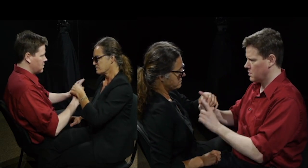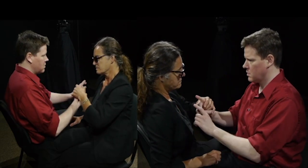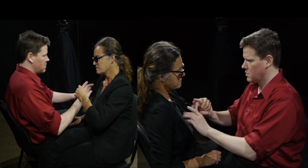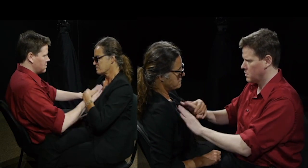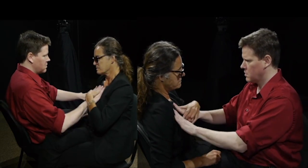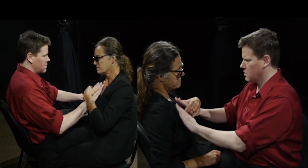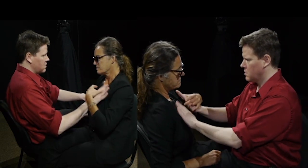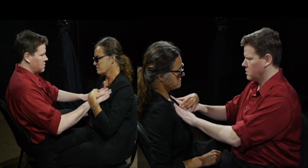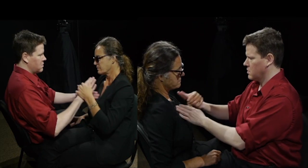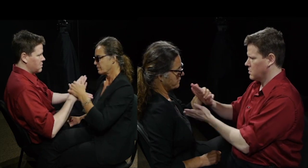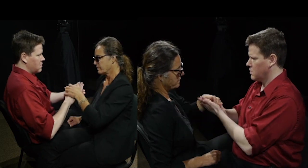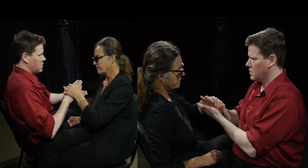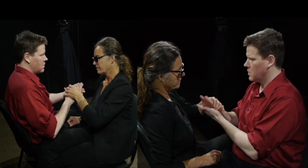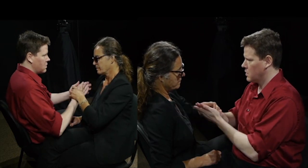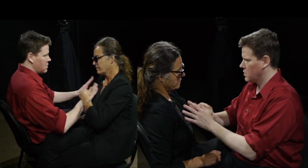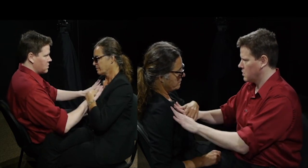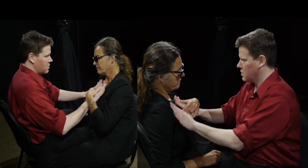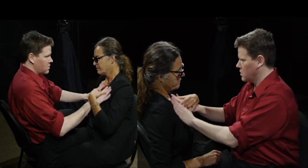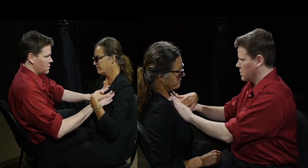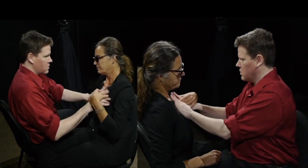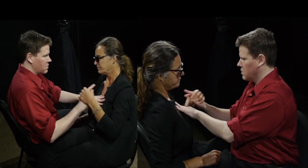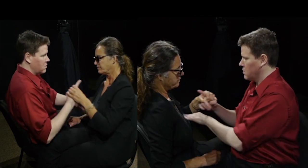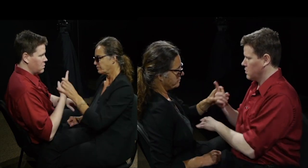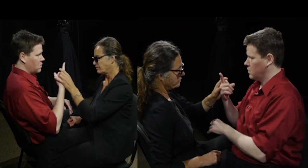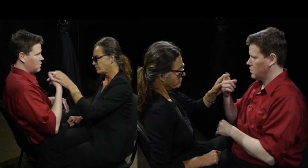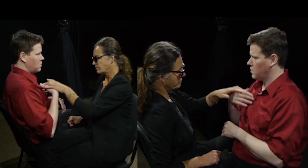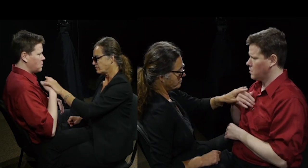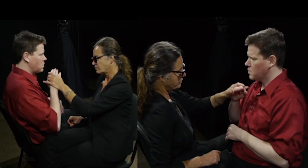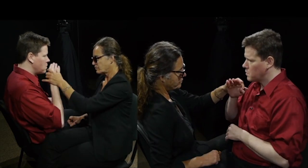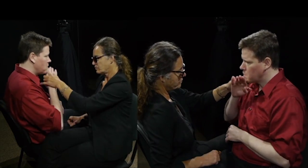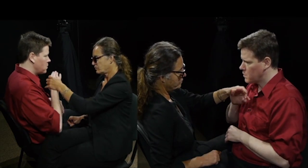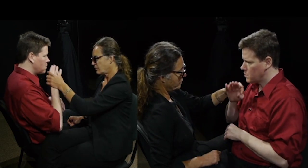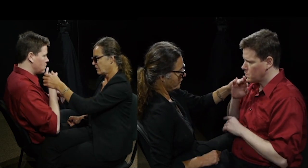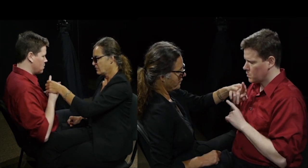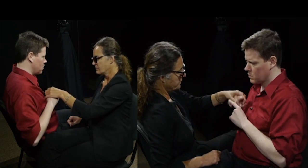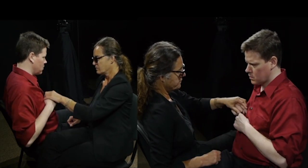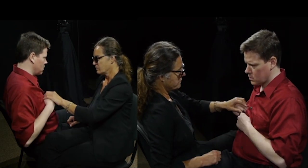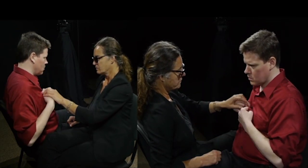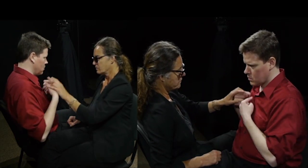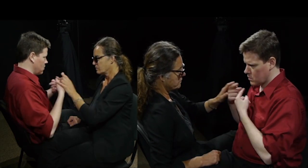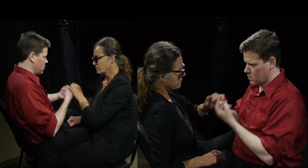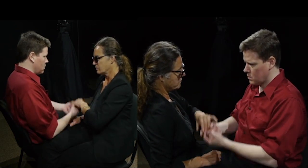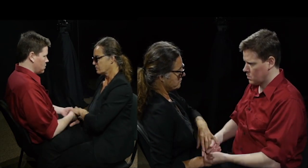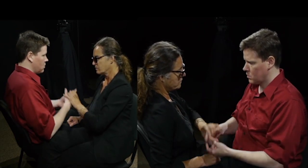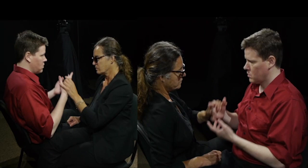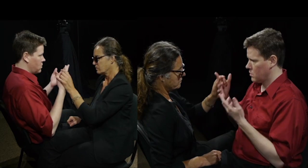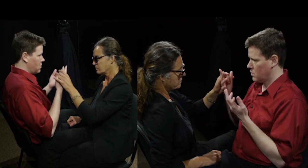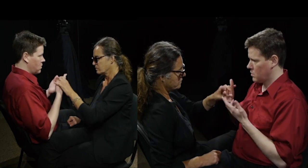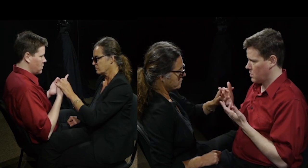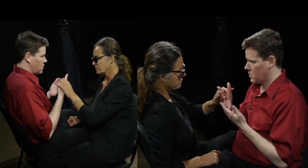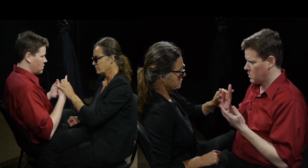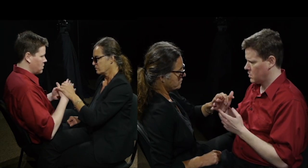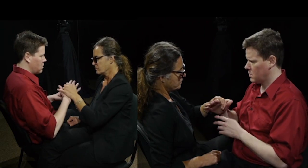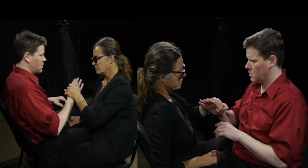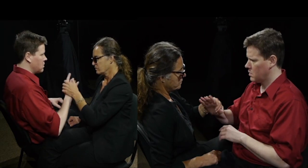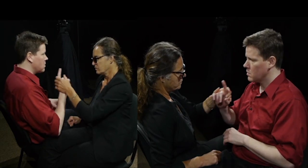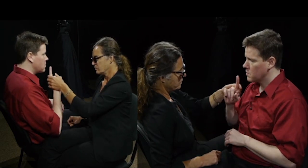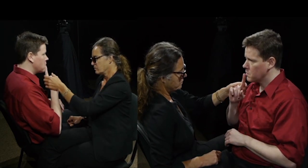But I'm deeply concerned with the fact that, of all the thousands of teachers and professionals working with DeafBlind children